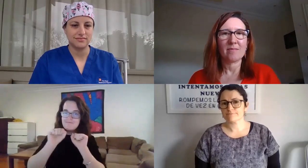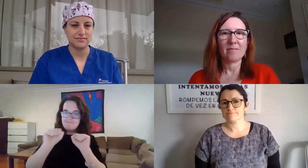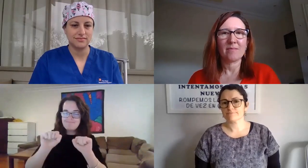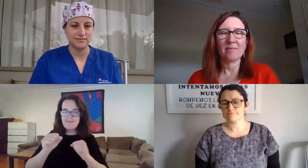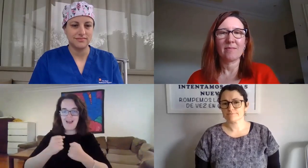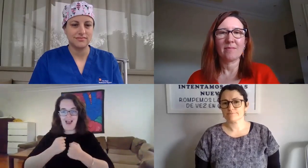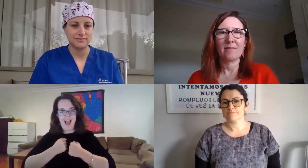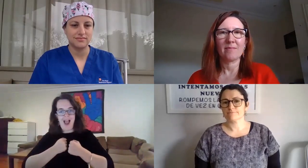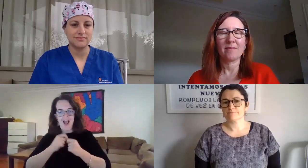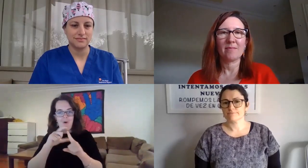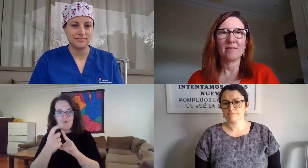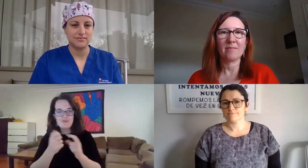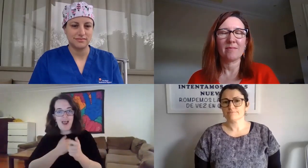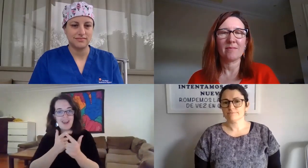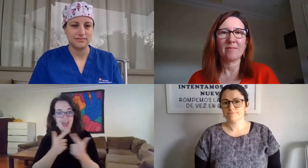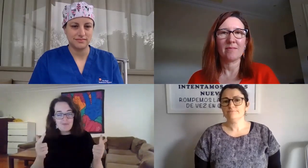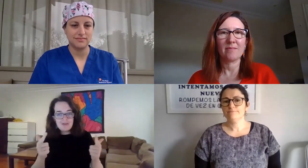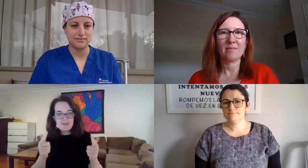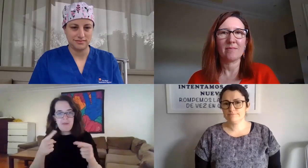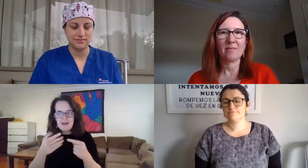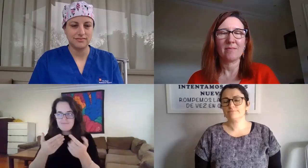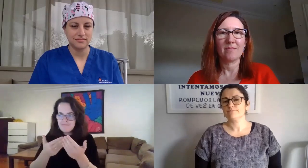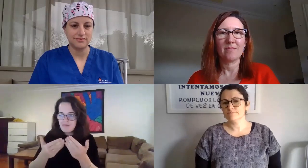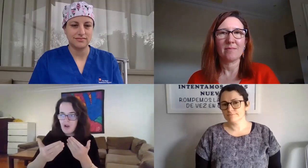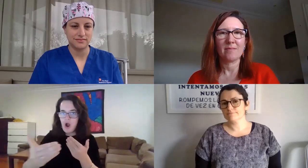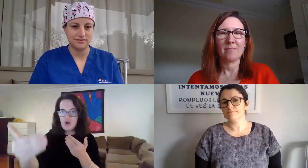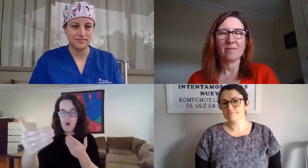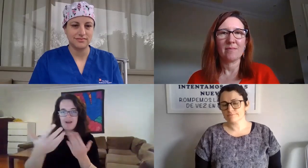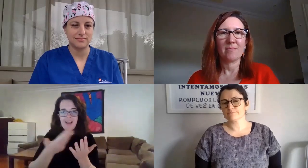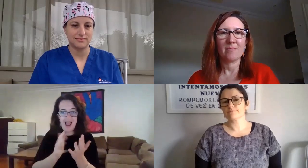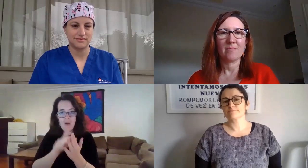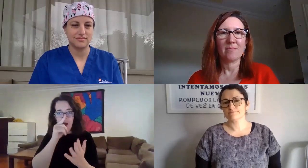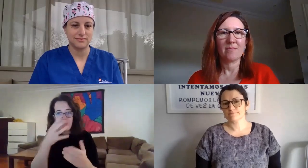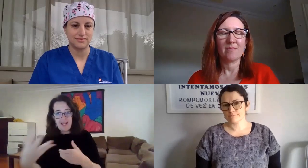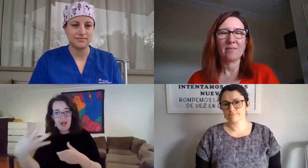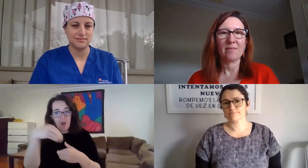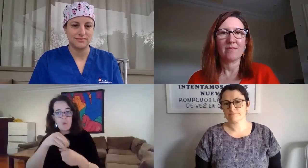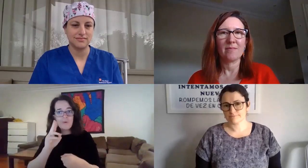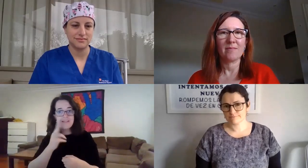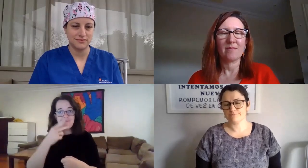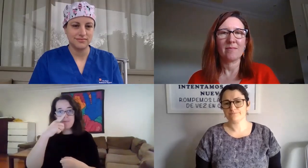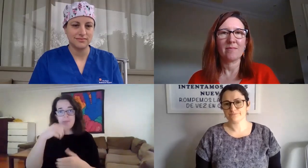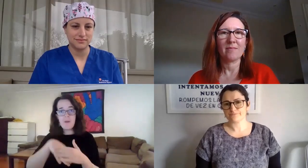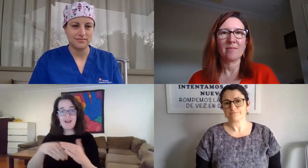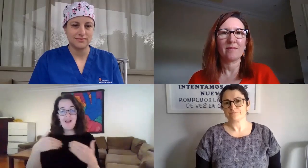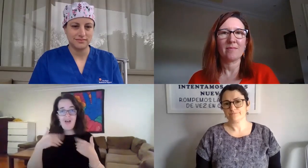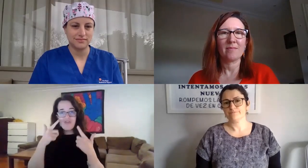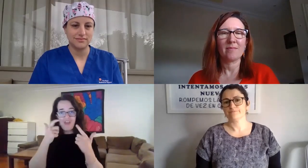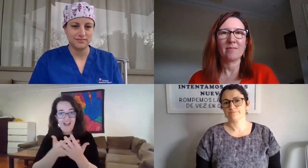so this week it's about acknowledging and celebrating our culture and language but ongoing throughout the year uh